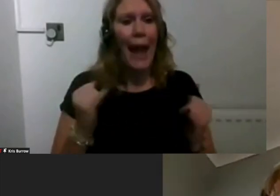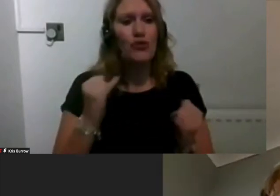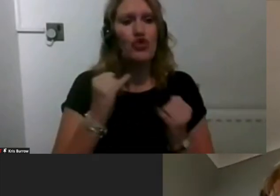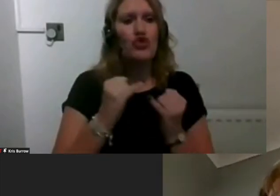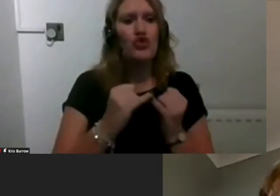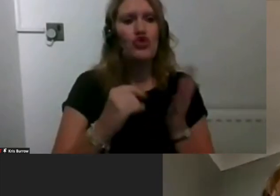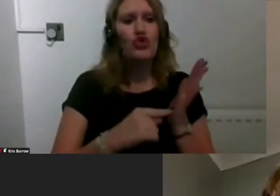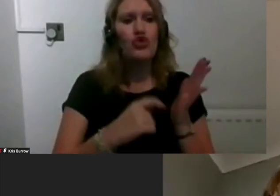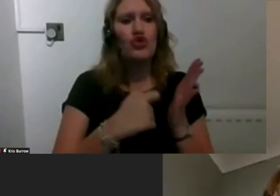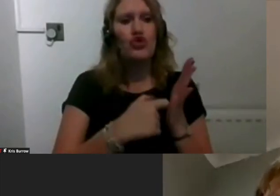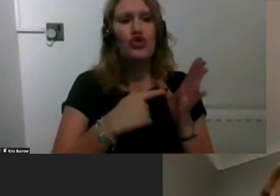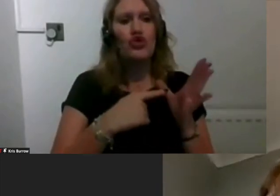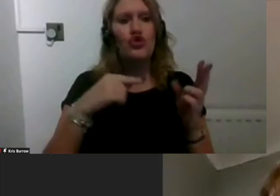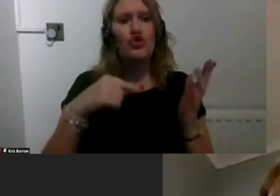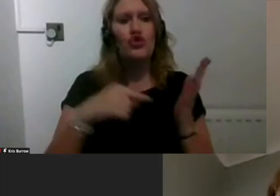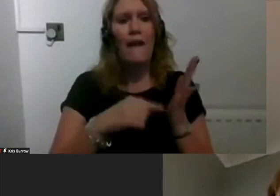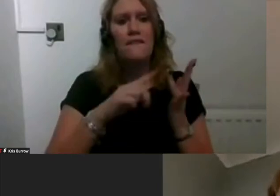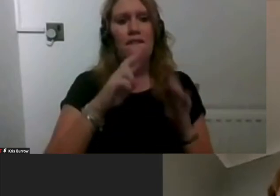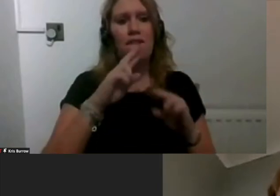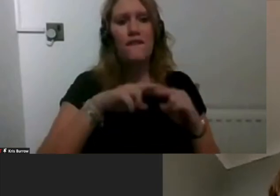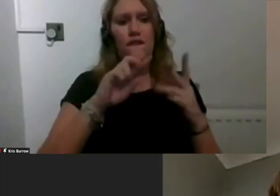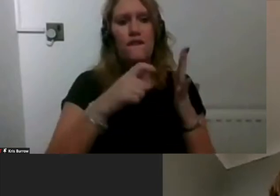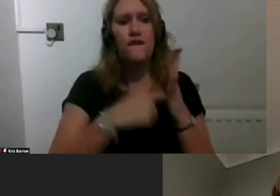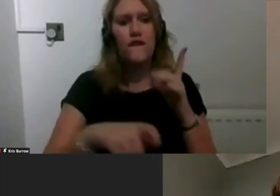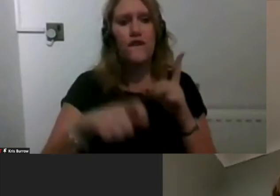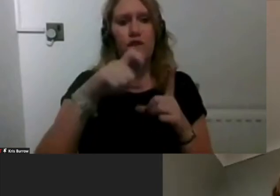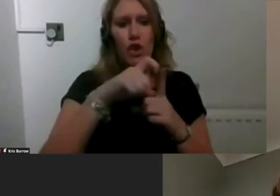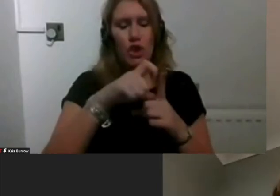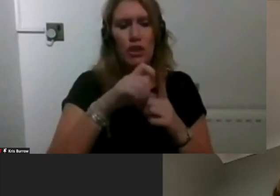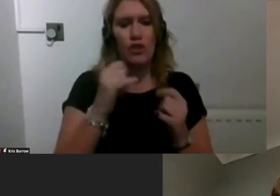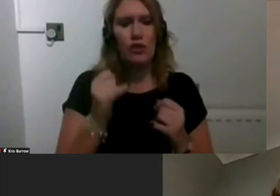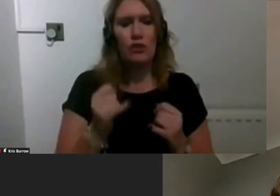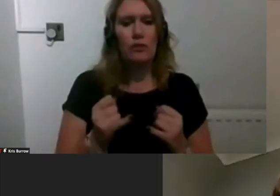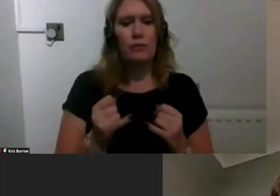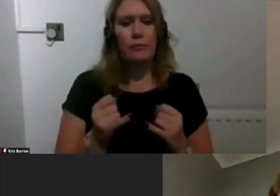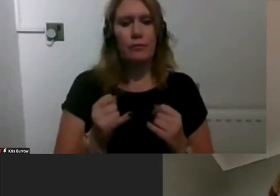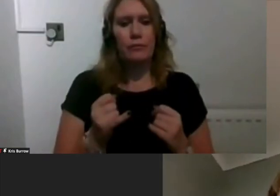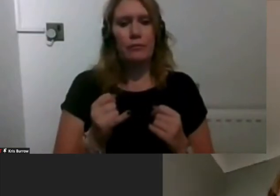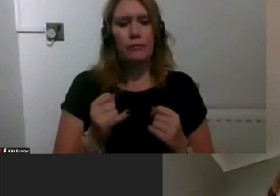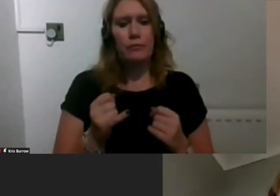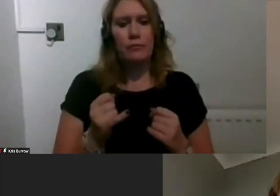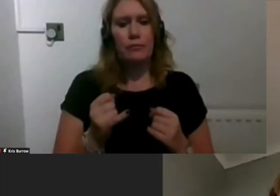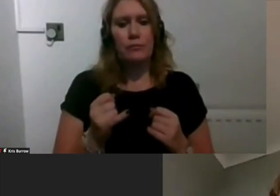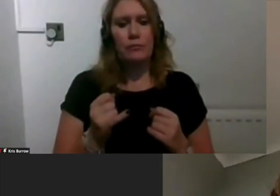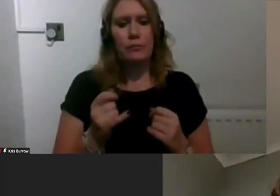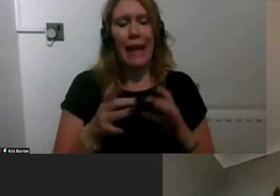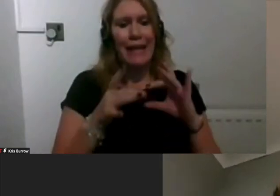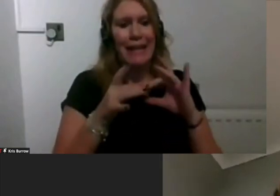this a partial control of life? Taking medication keep me alive.